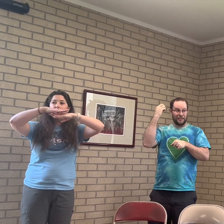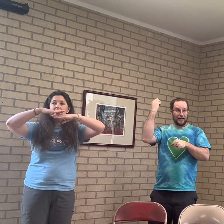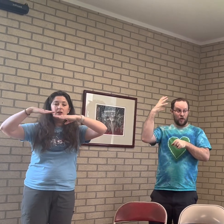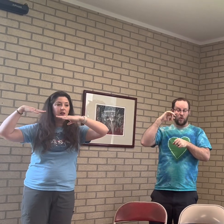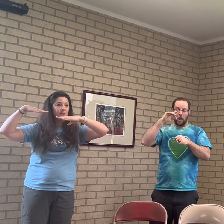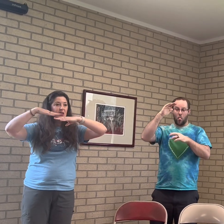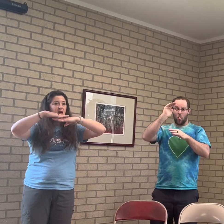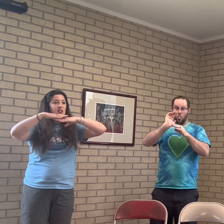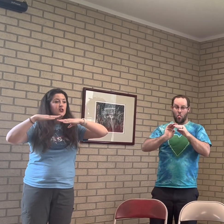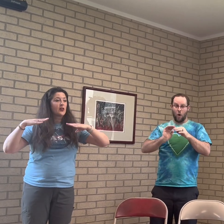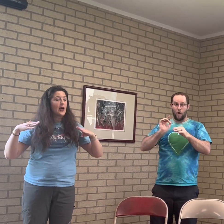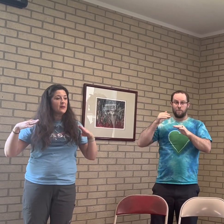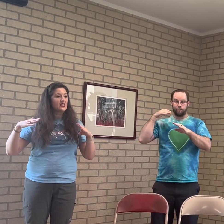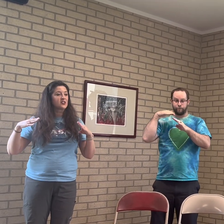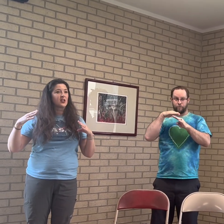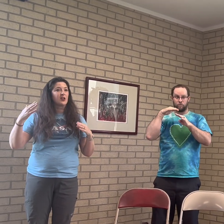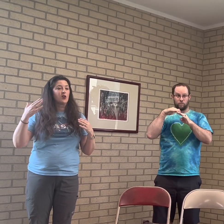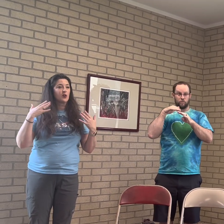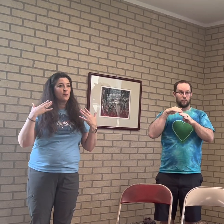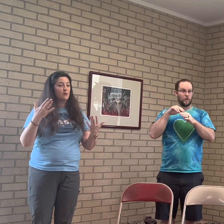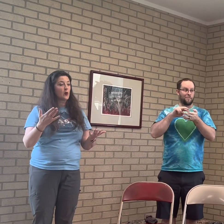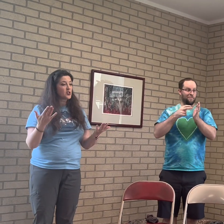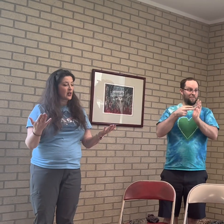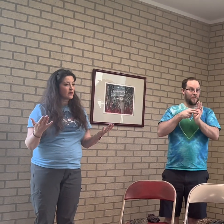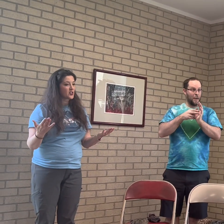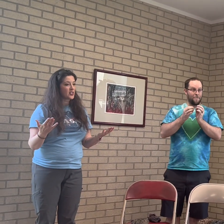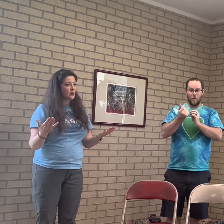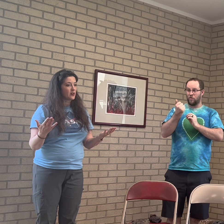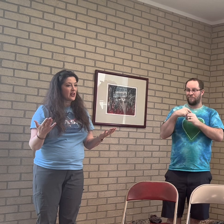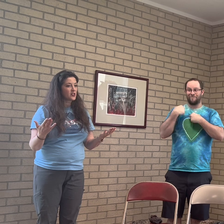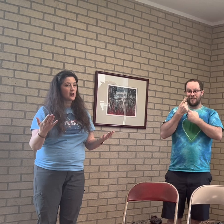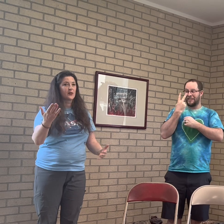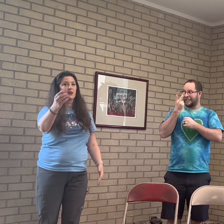angle, so that means that the most you'll ever see when you're an astronaut up there is that